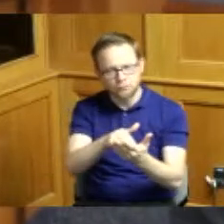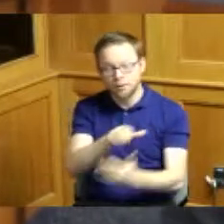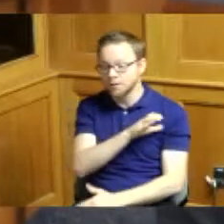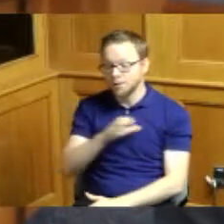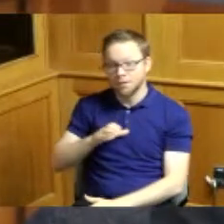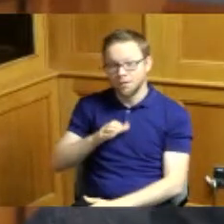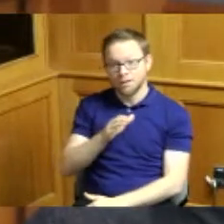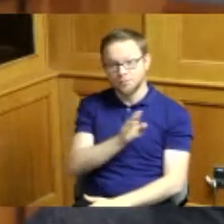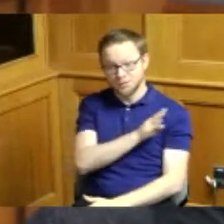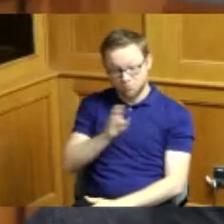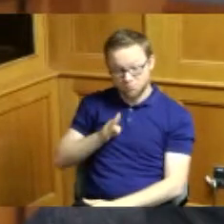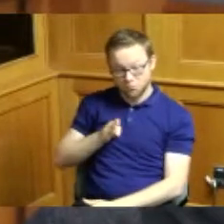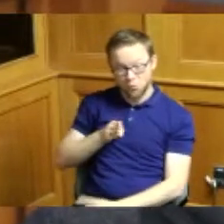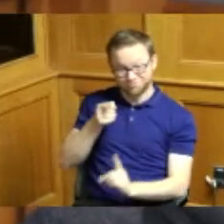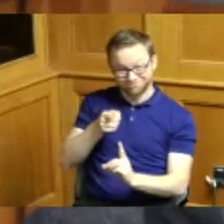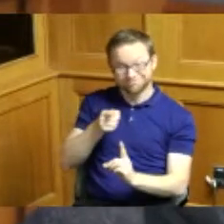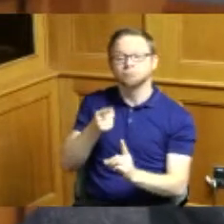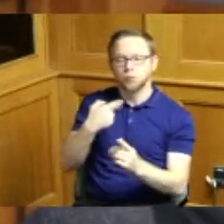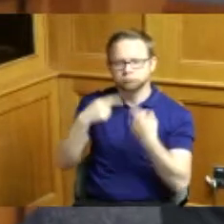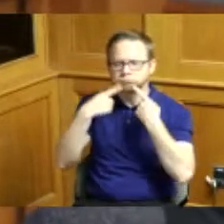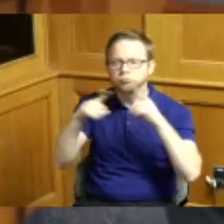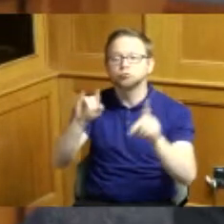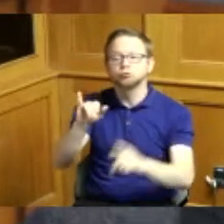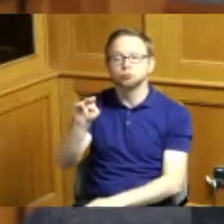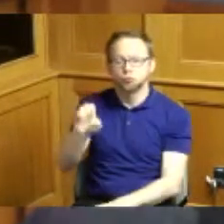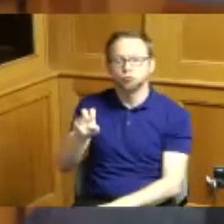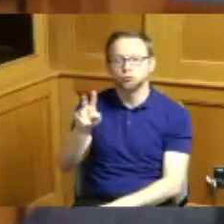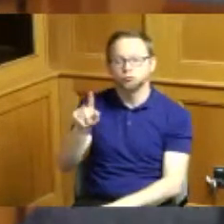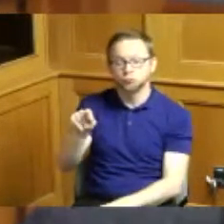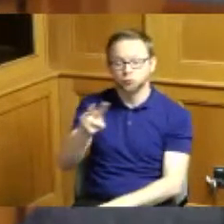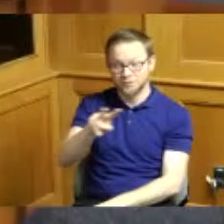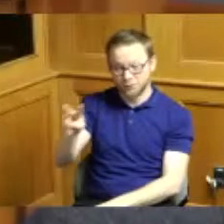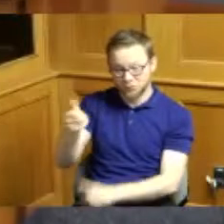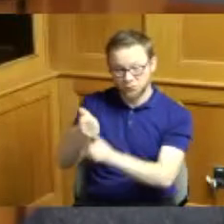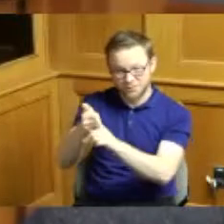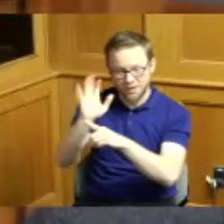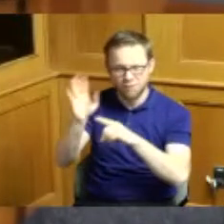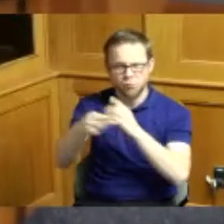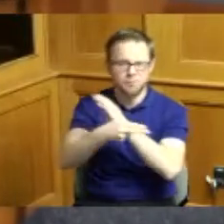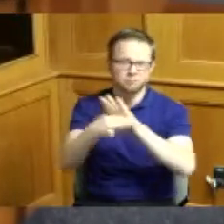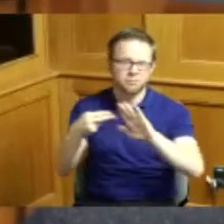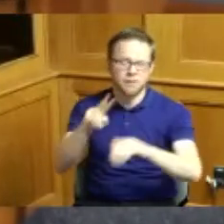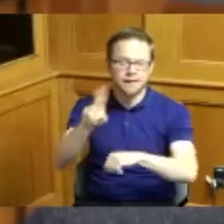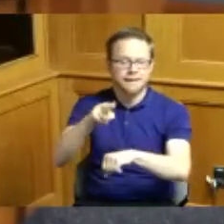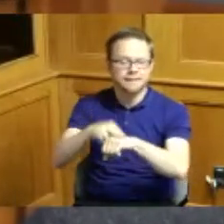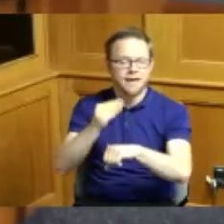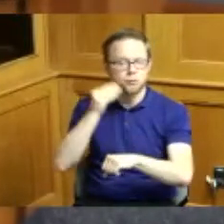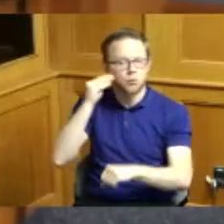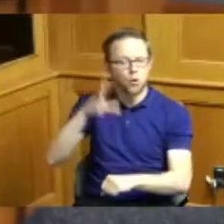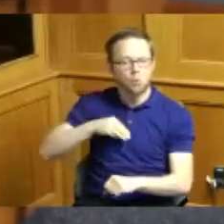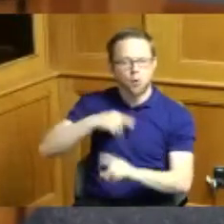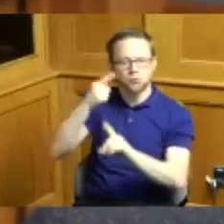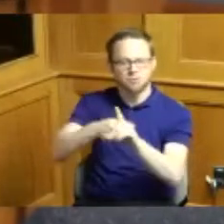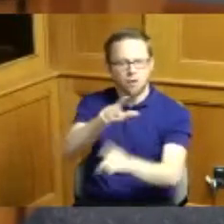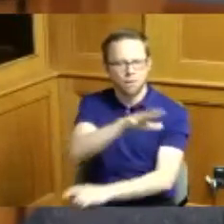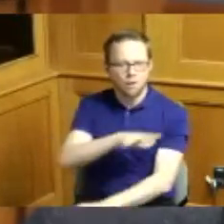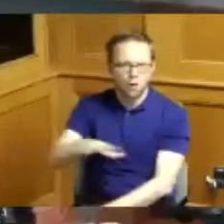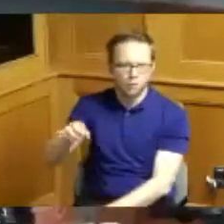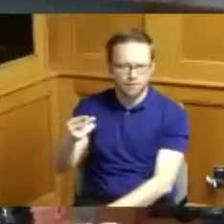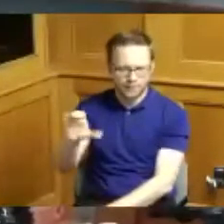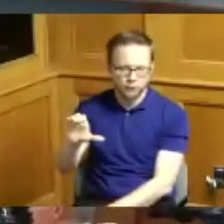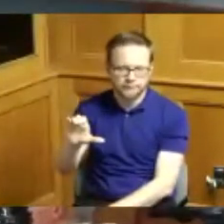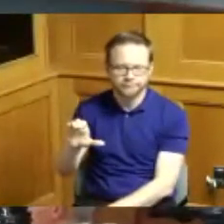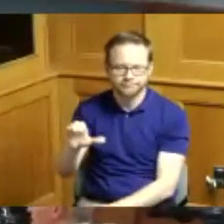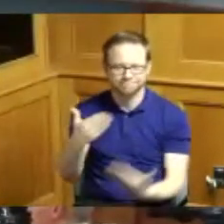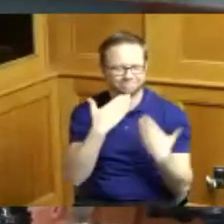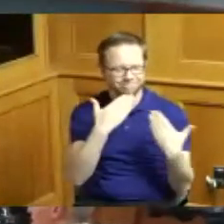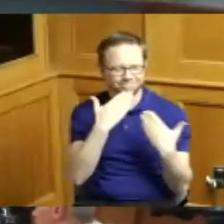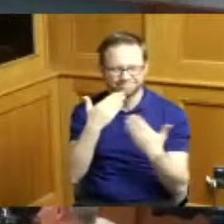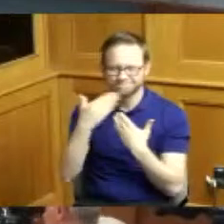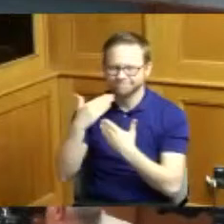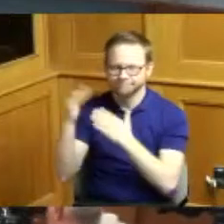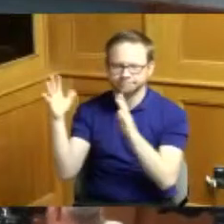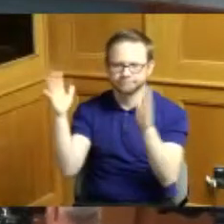proclaim June of 2022 as National Homeownership Month in all of Hamilton County thank you